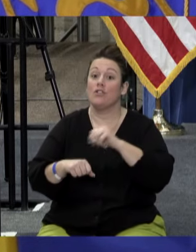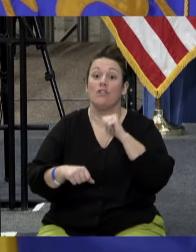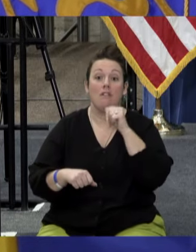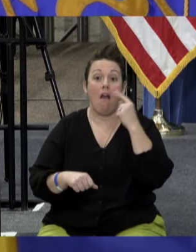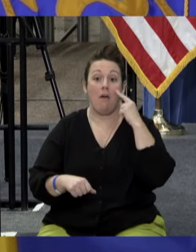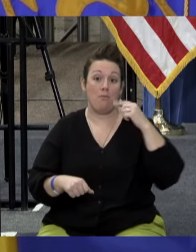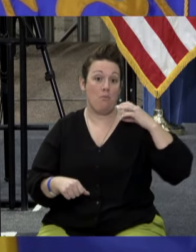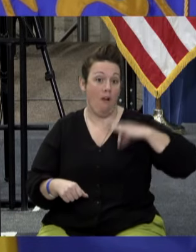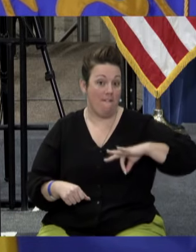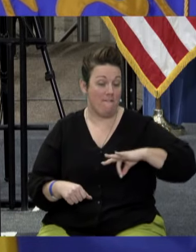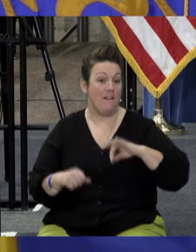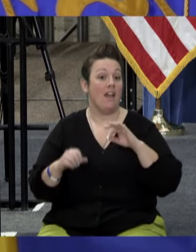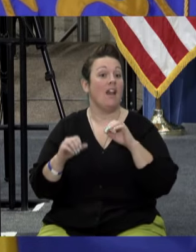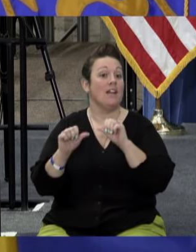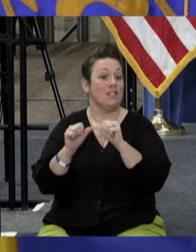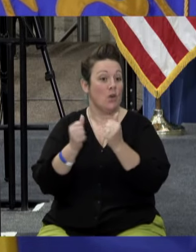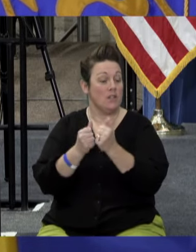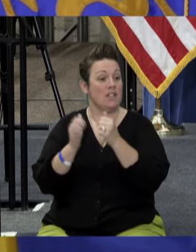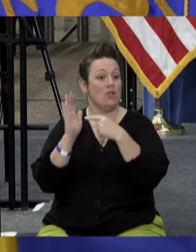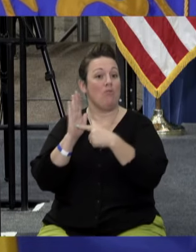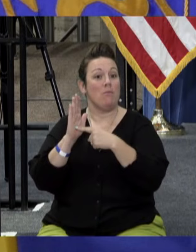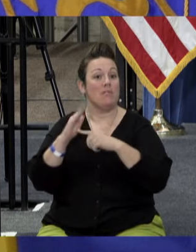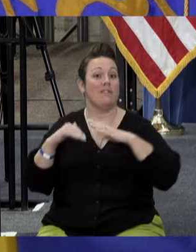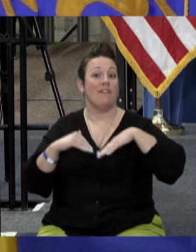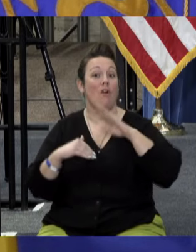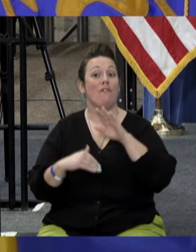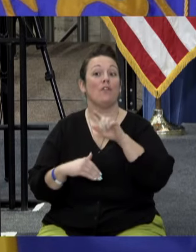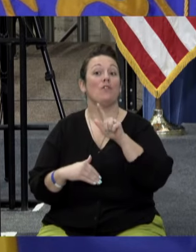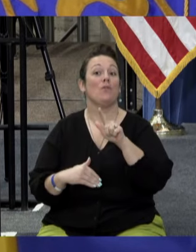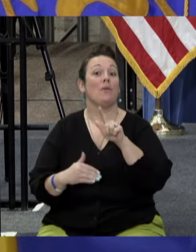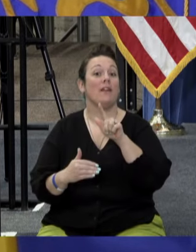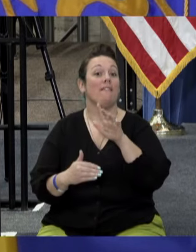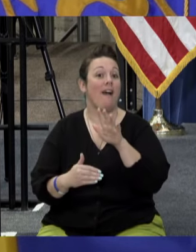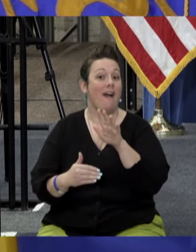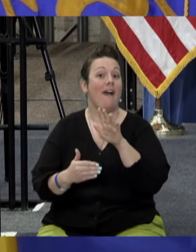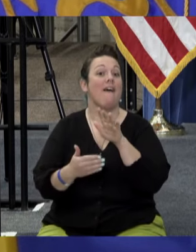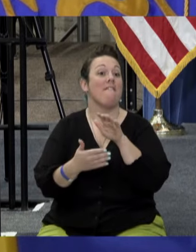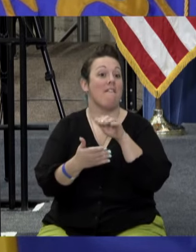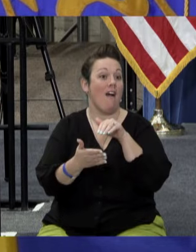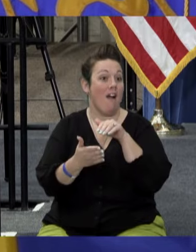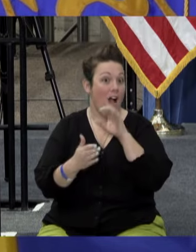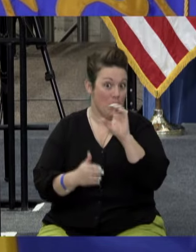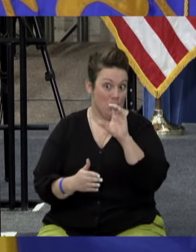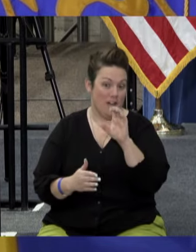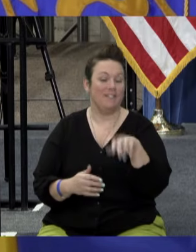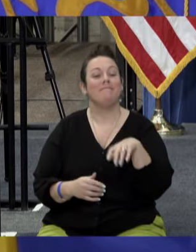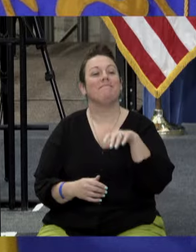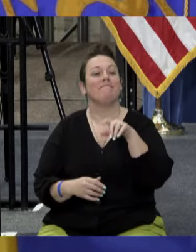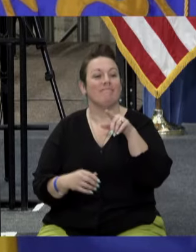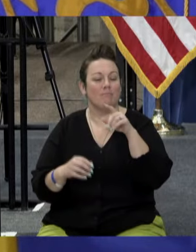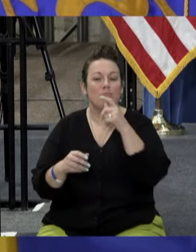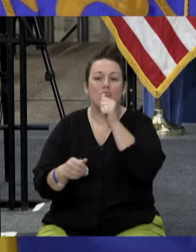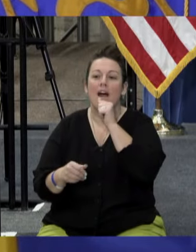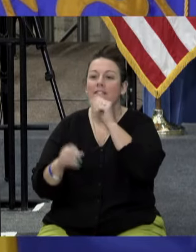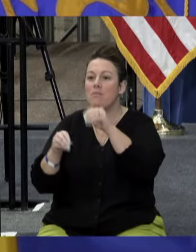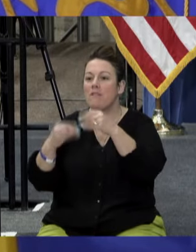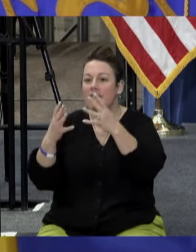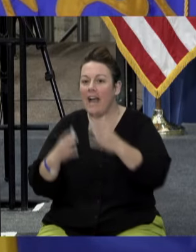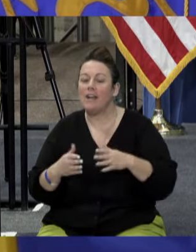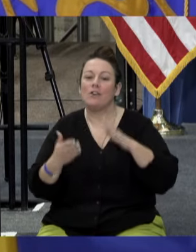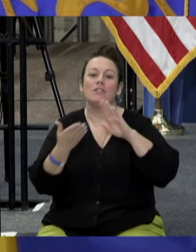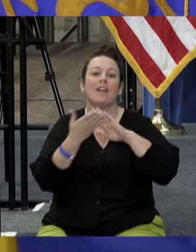association representing more than 2,500 private providers of community-based disability services